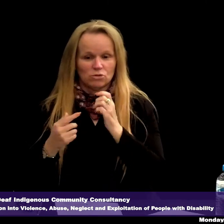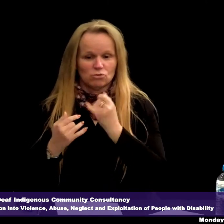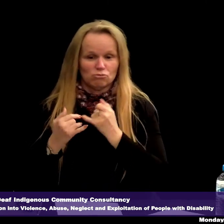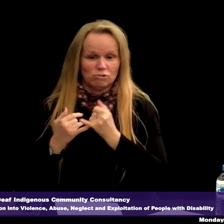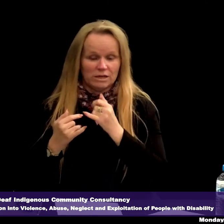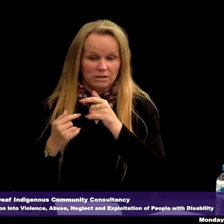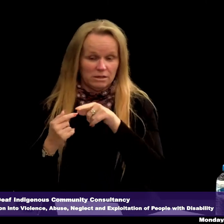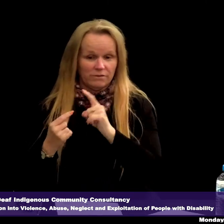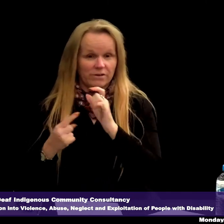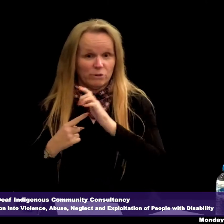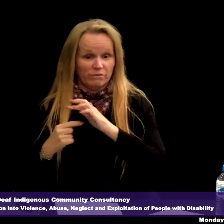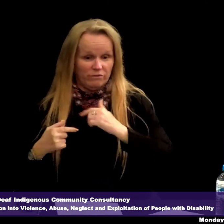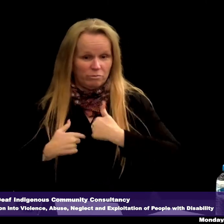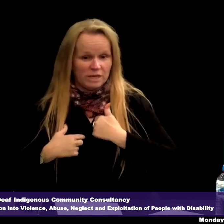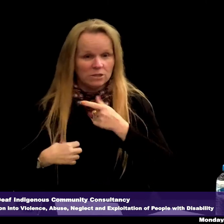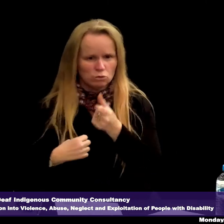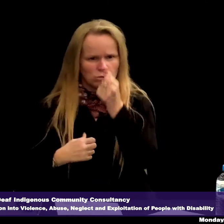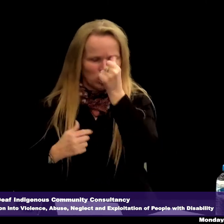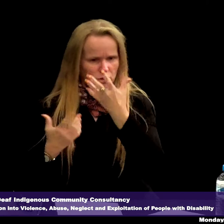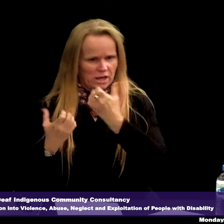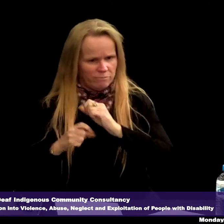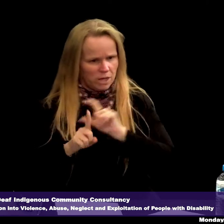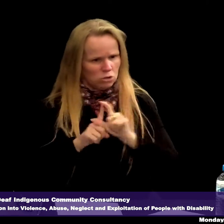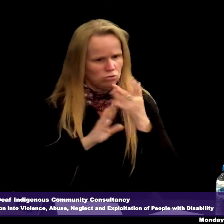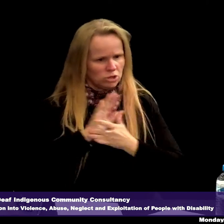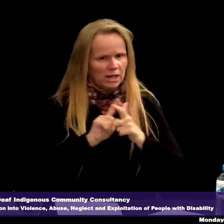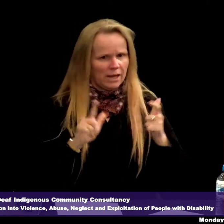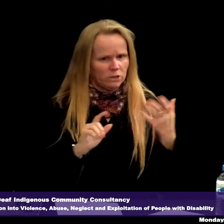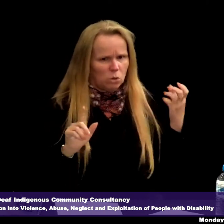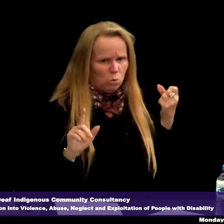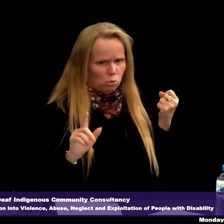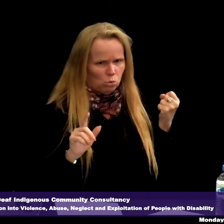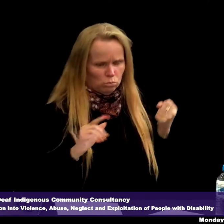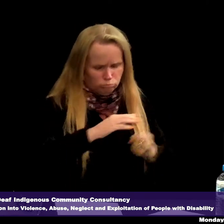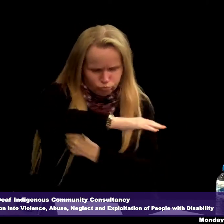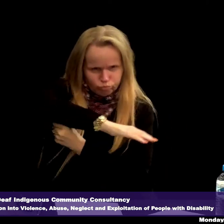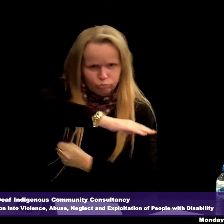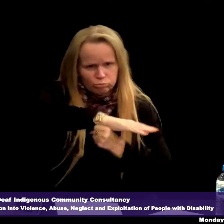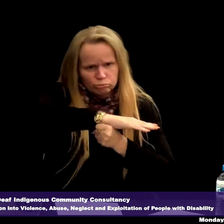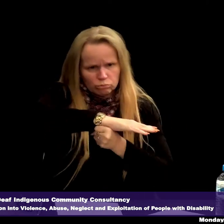it out. So it was very important for me to know that I had a cultural sign language as